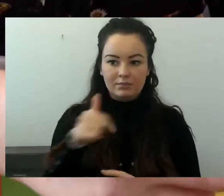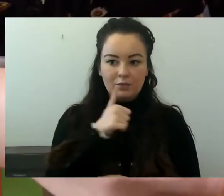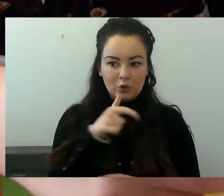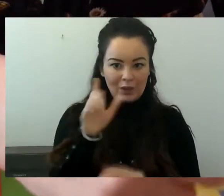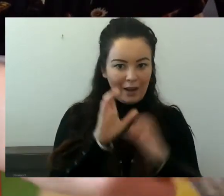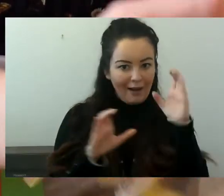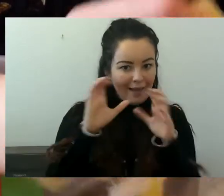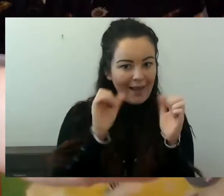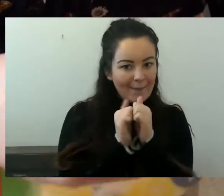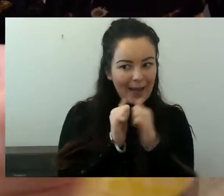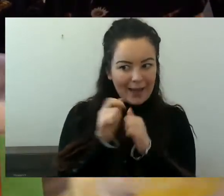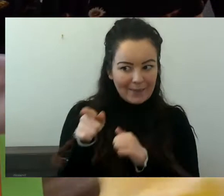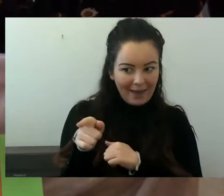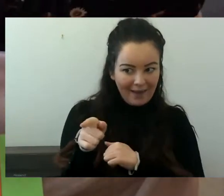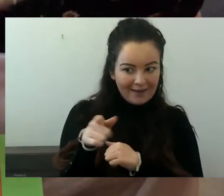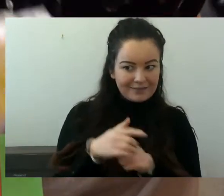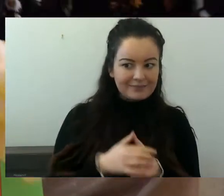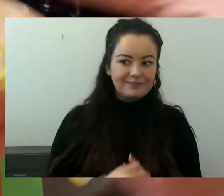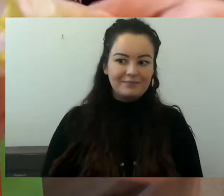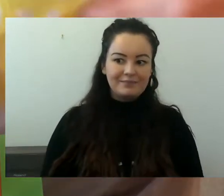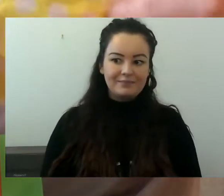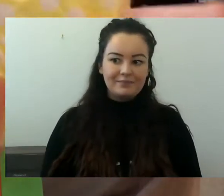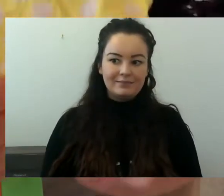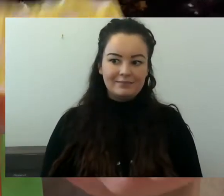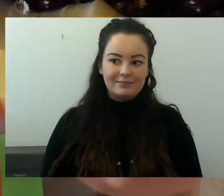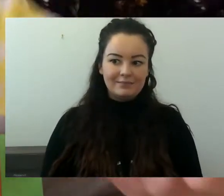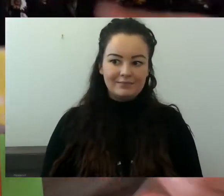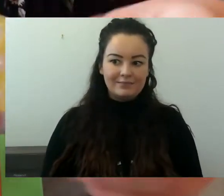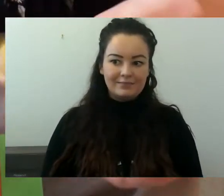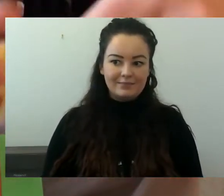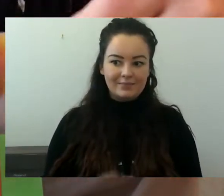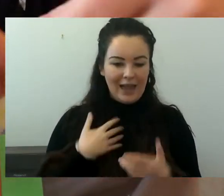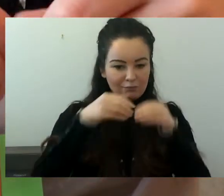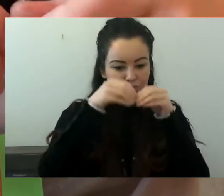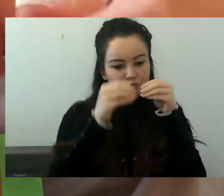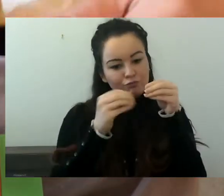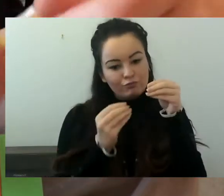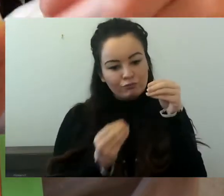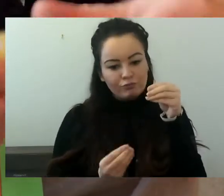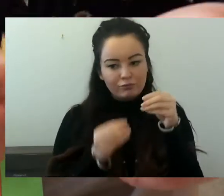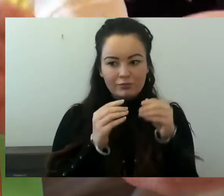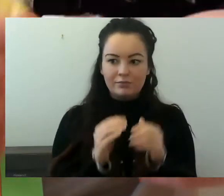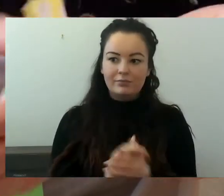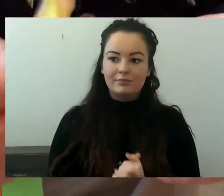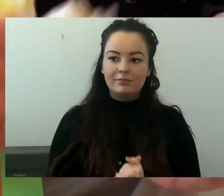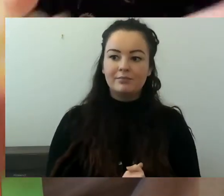So I'm going to use all this coloured paper I've got